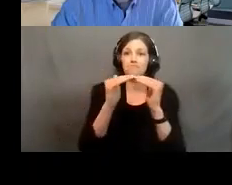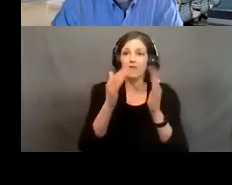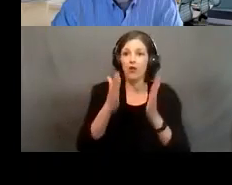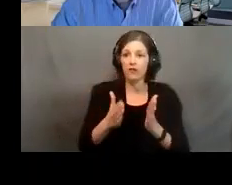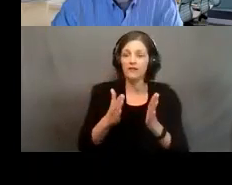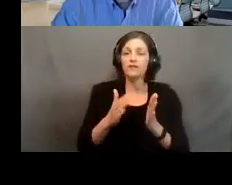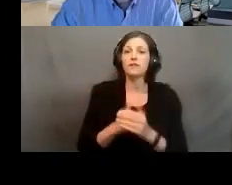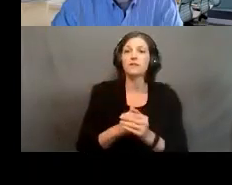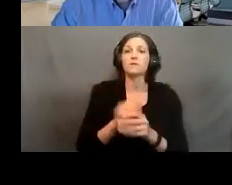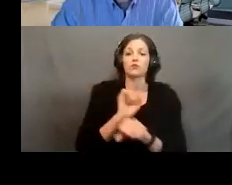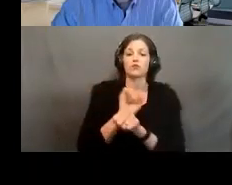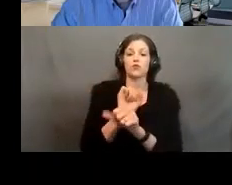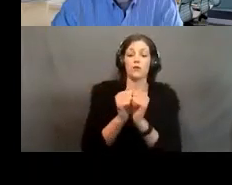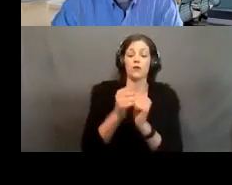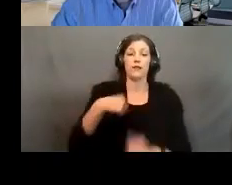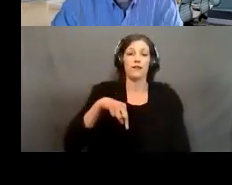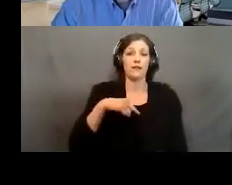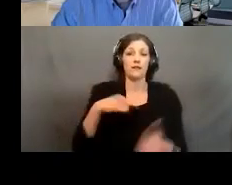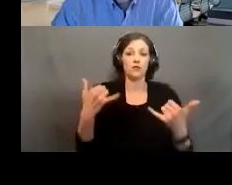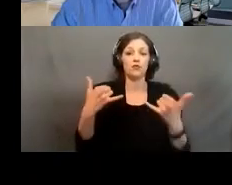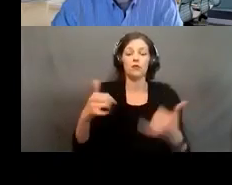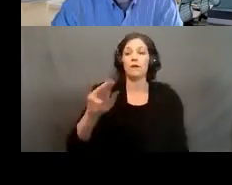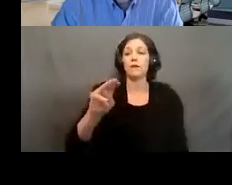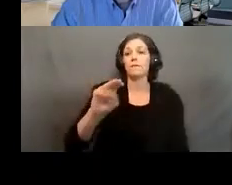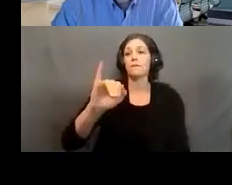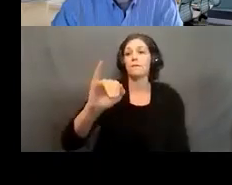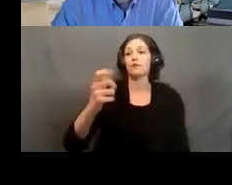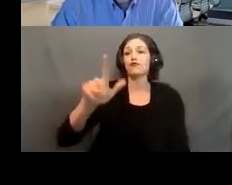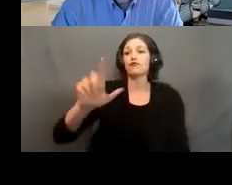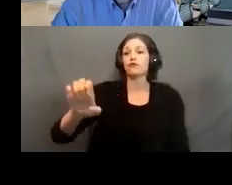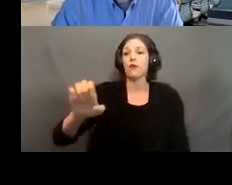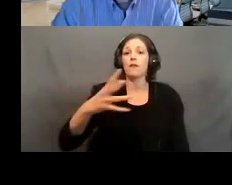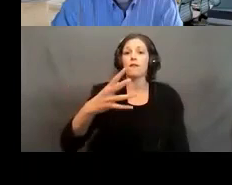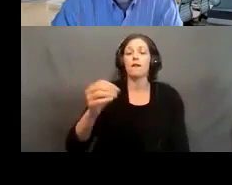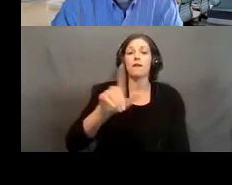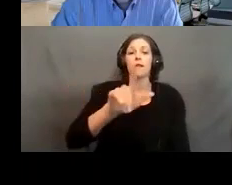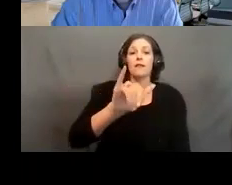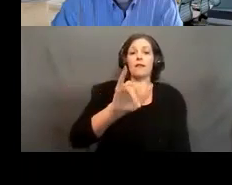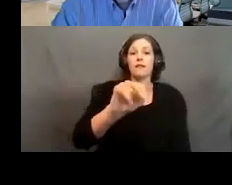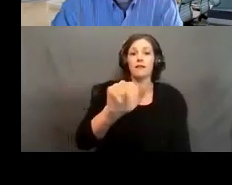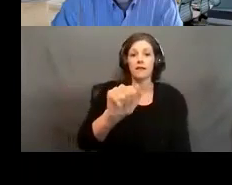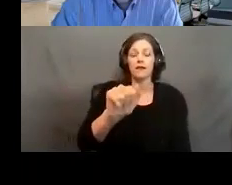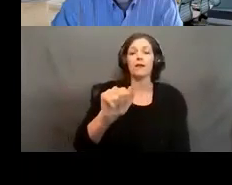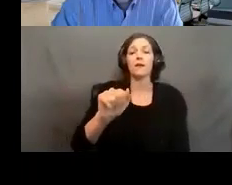with us today. Michelle and Linda. 12:11:41 And Renée is doing